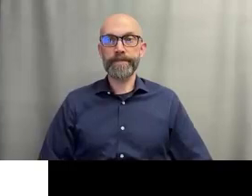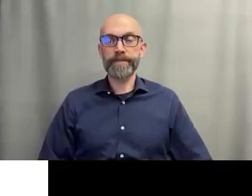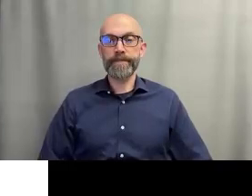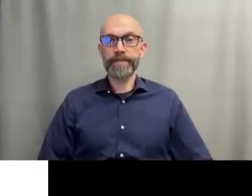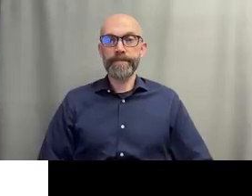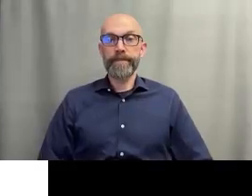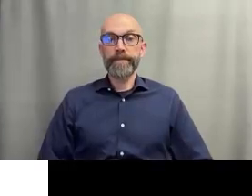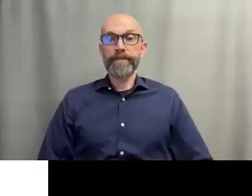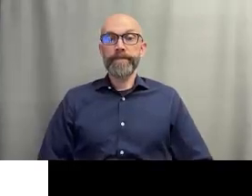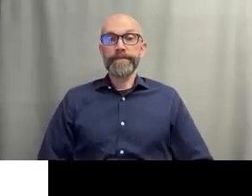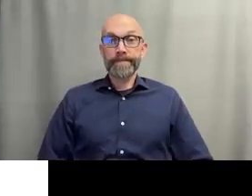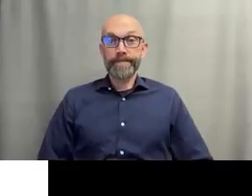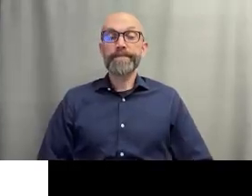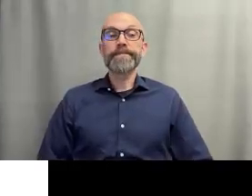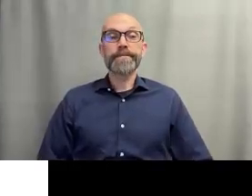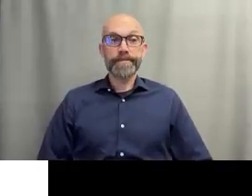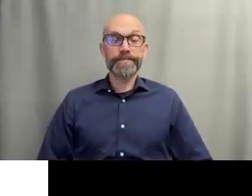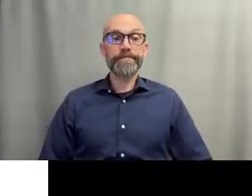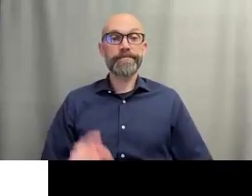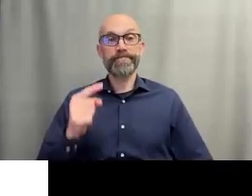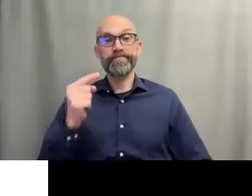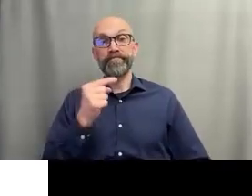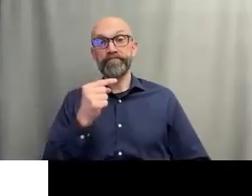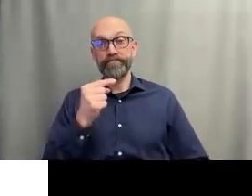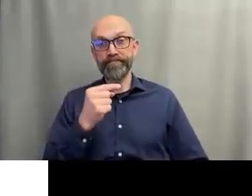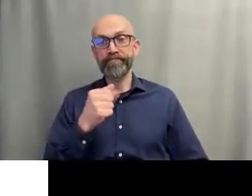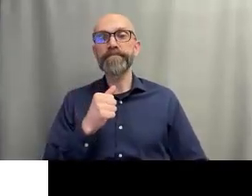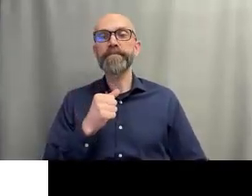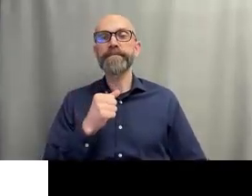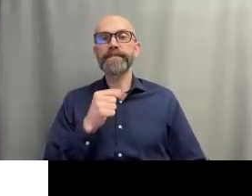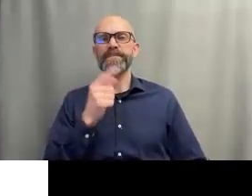And then here are our email addresses.